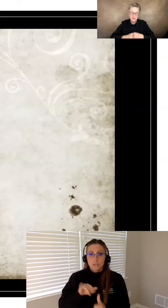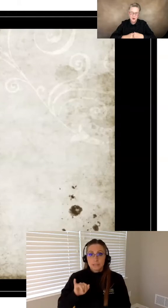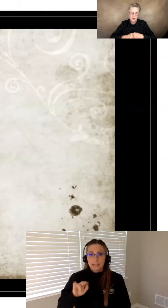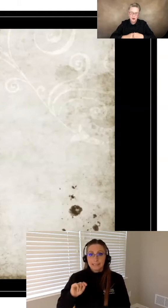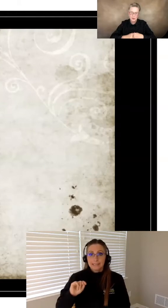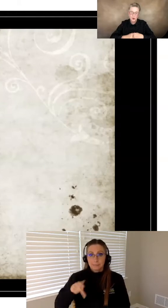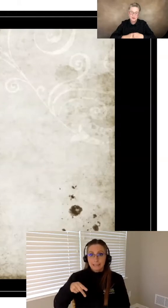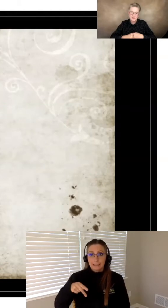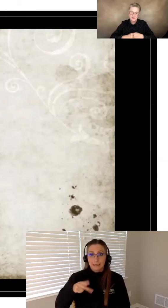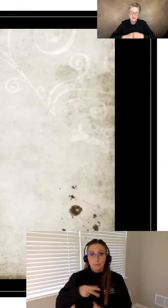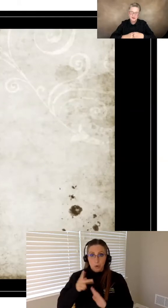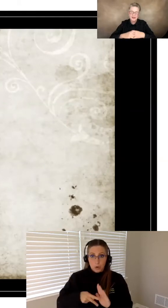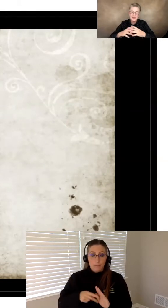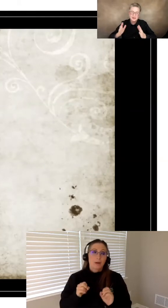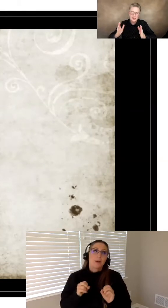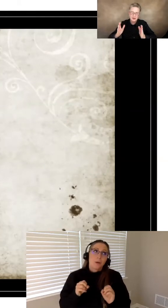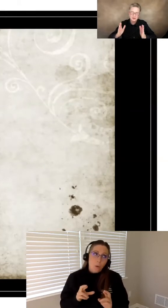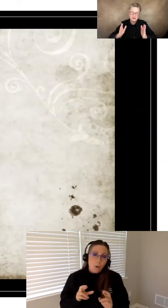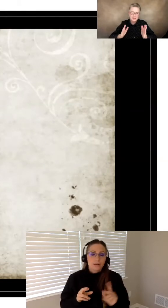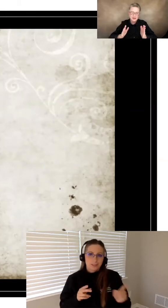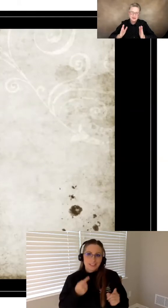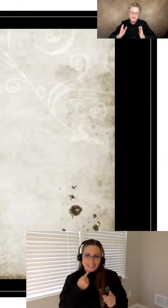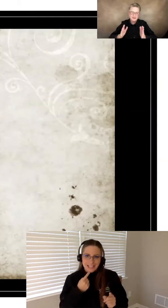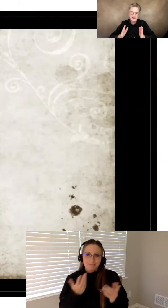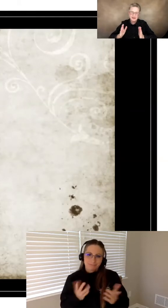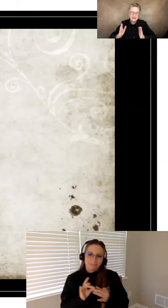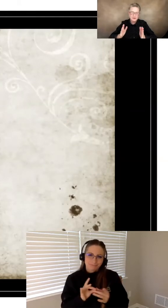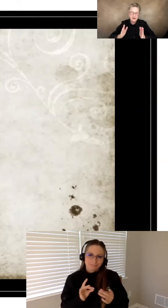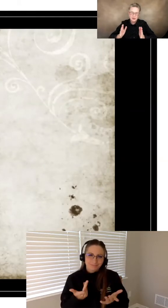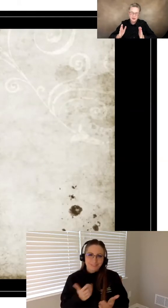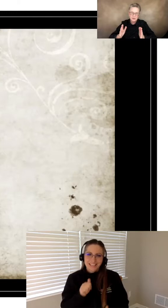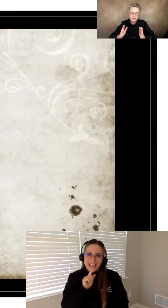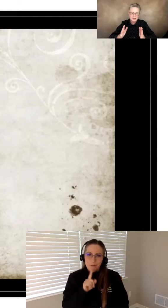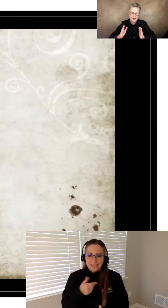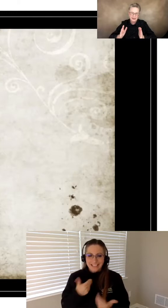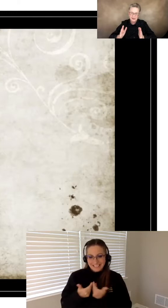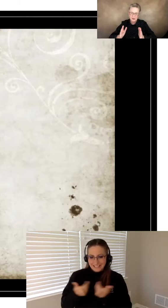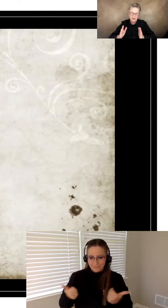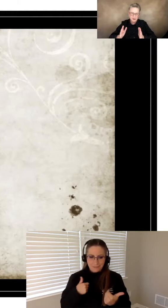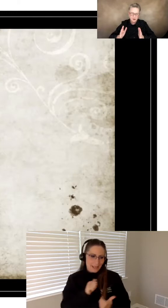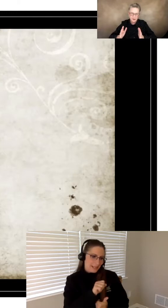program or as she said it was they didn't differentiate between ASL and interpreting